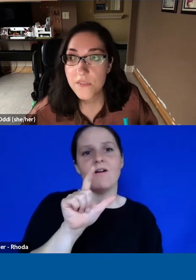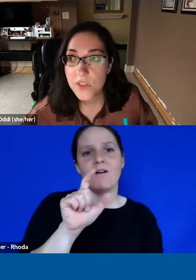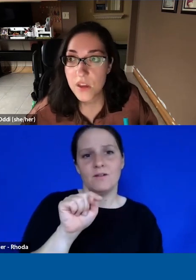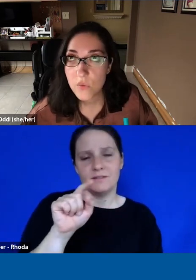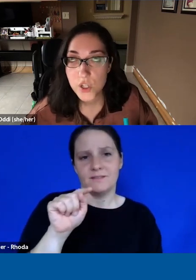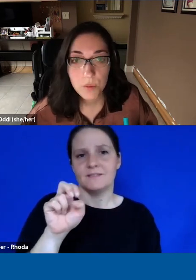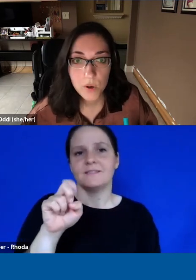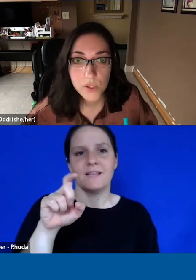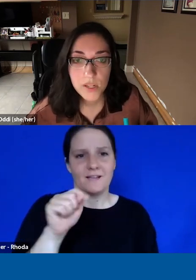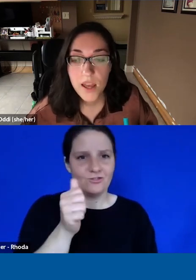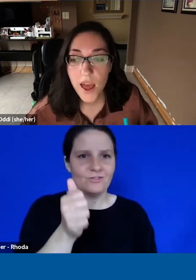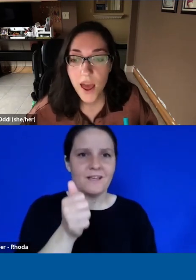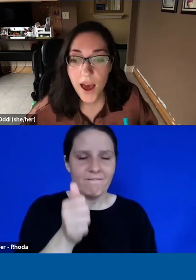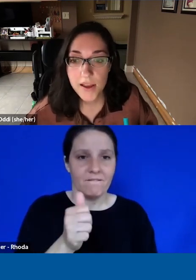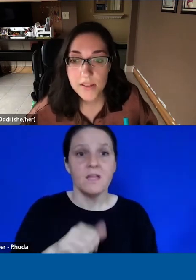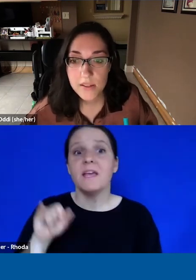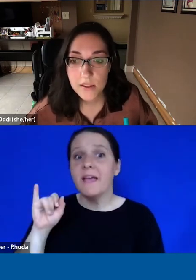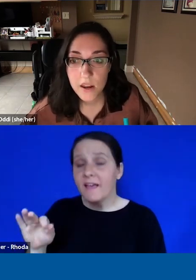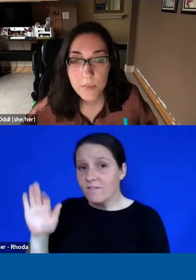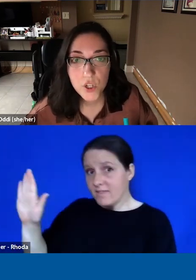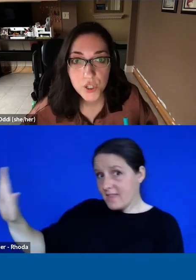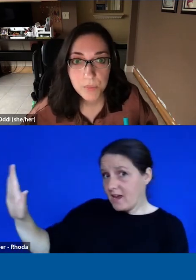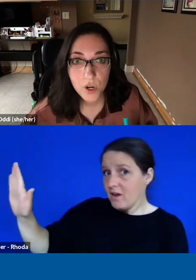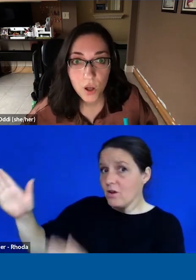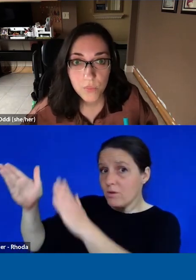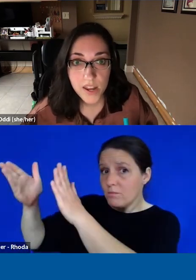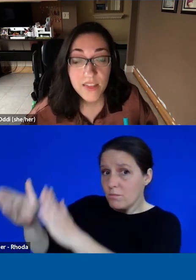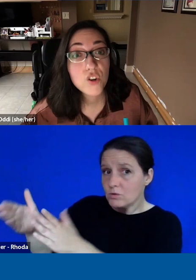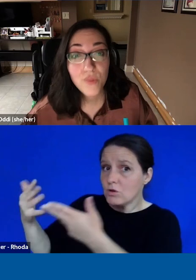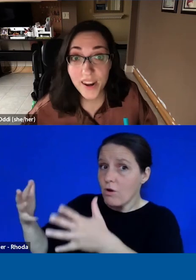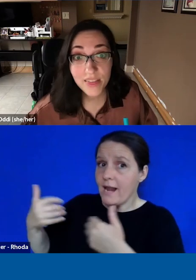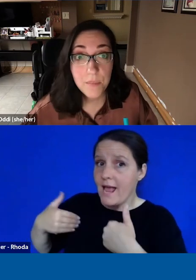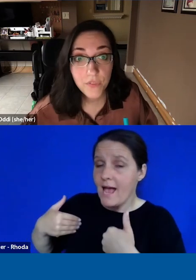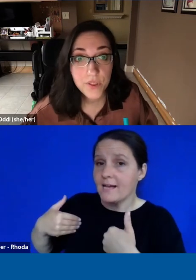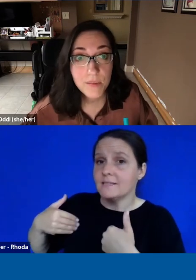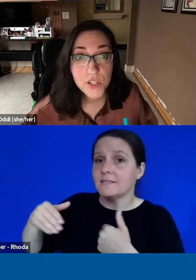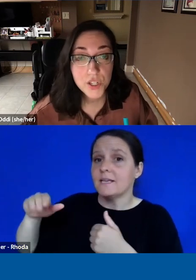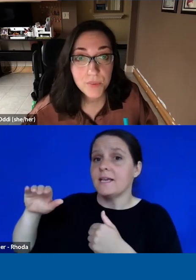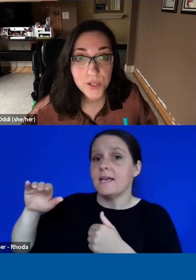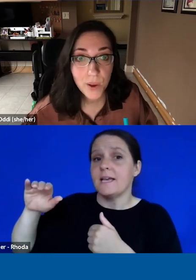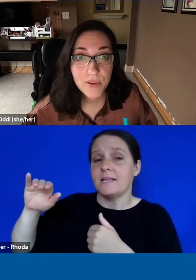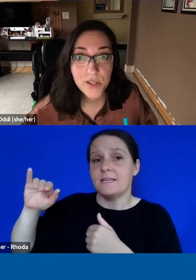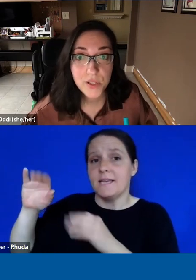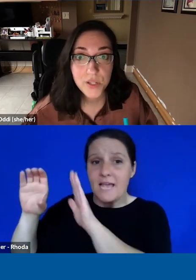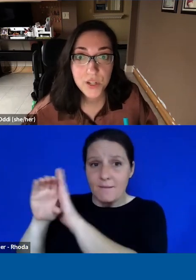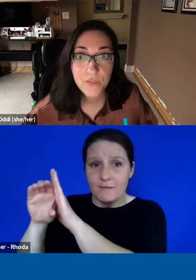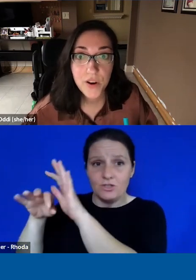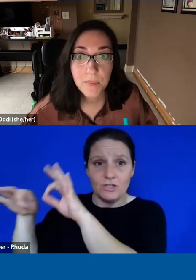If the original post has an image description already, then credit them for the image description as well because we shouldn't forget